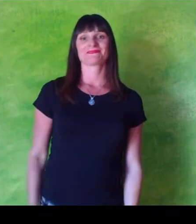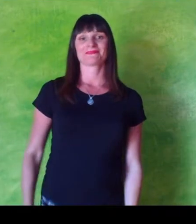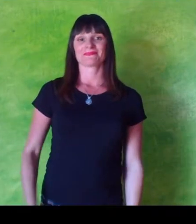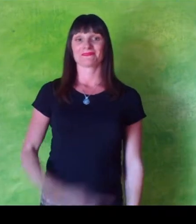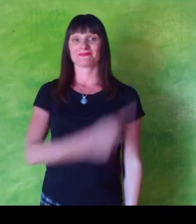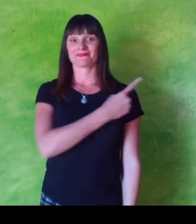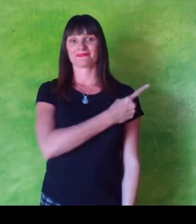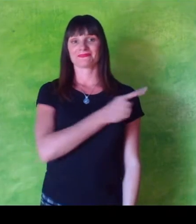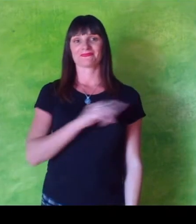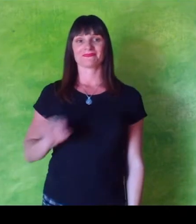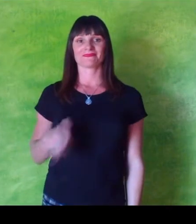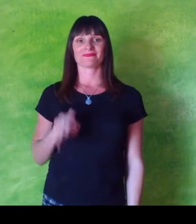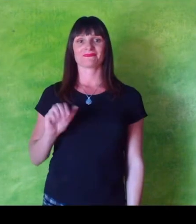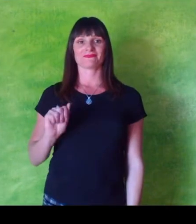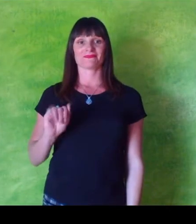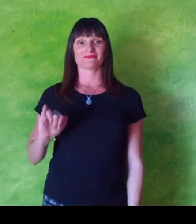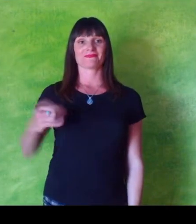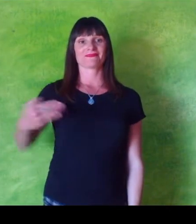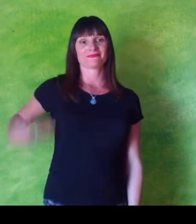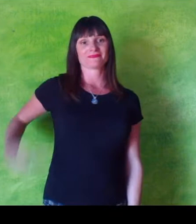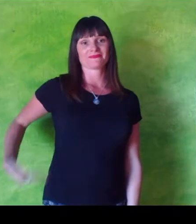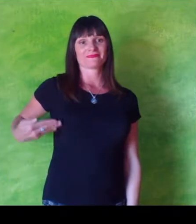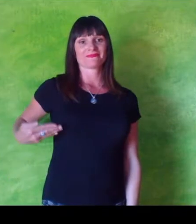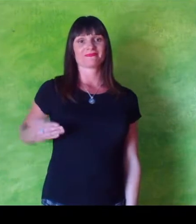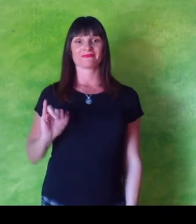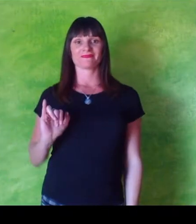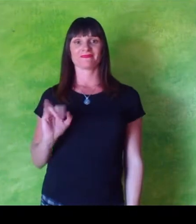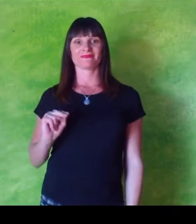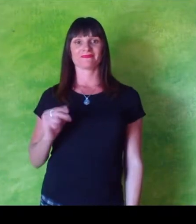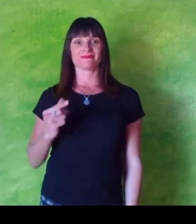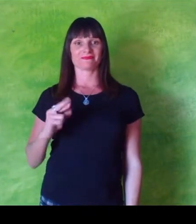Hi! I'm Jai and this is my lovely assistant Ingrid.